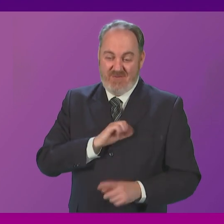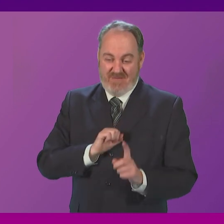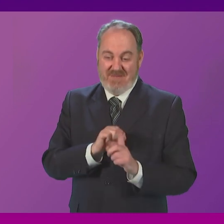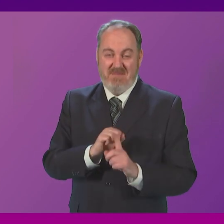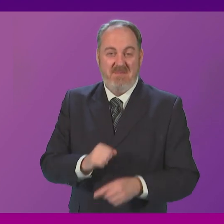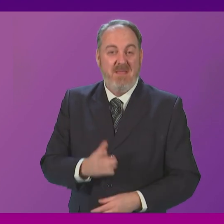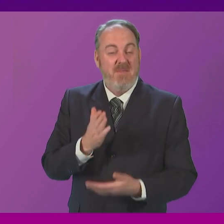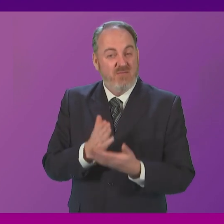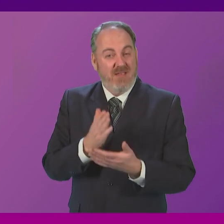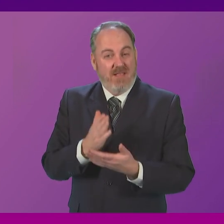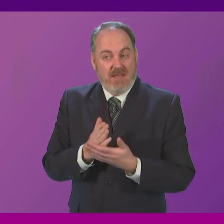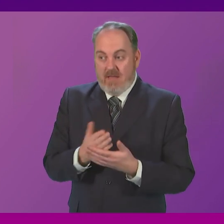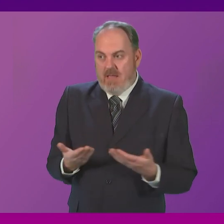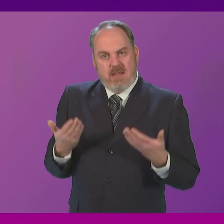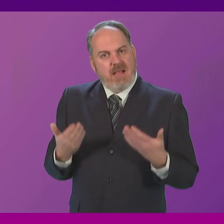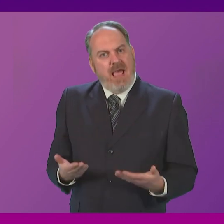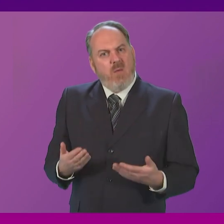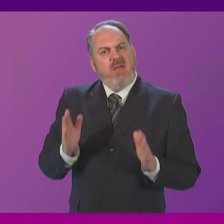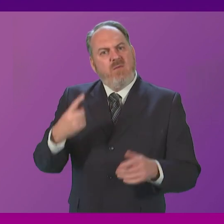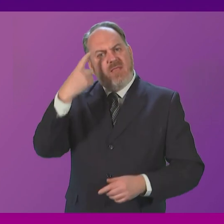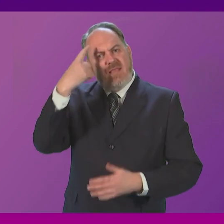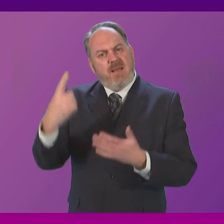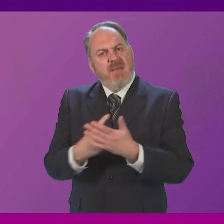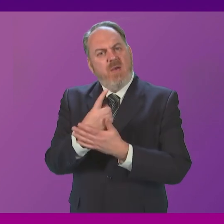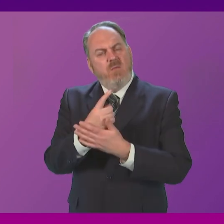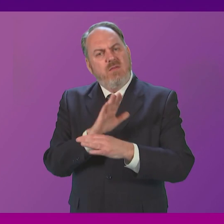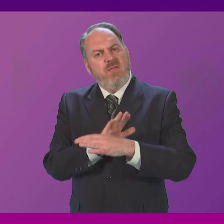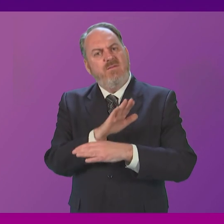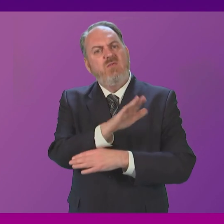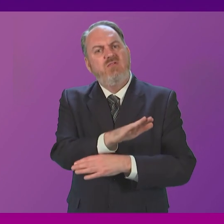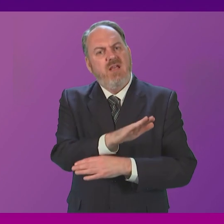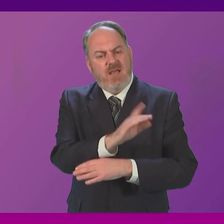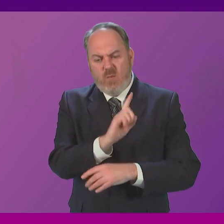Today is about the future, too, because the contest that the SNP has just been through